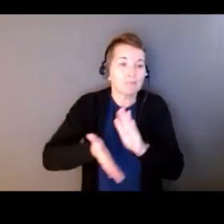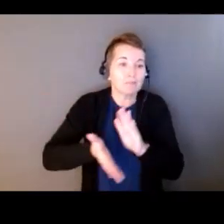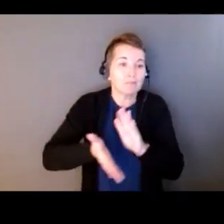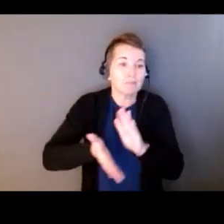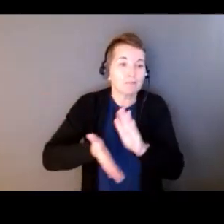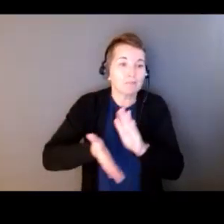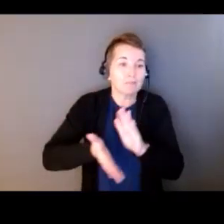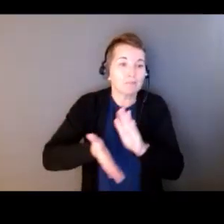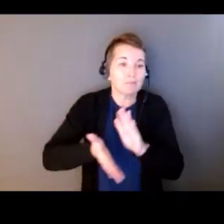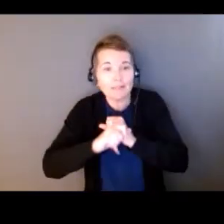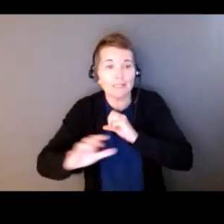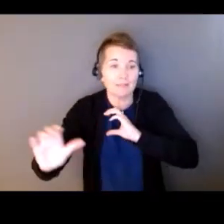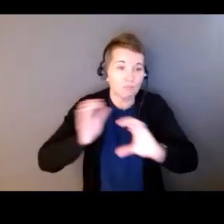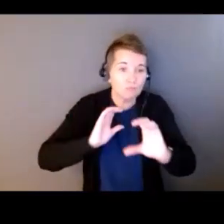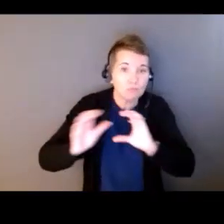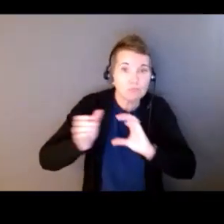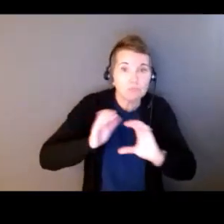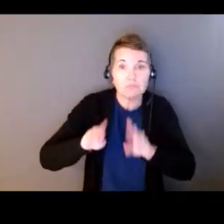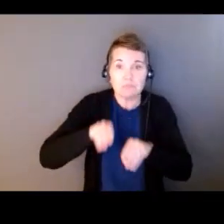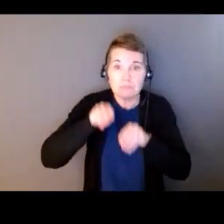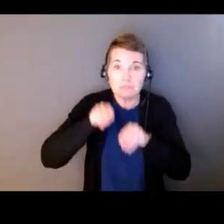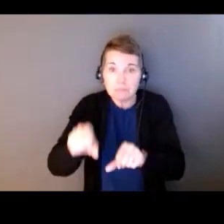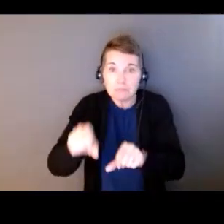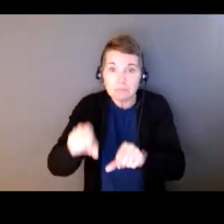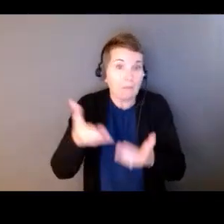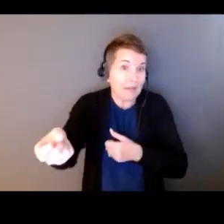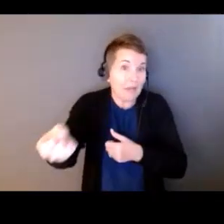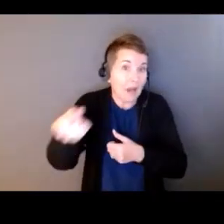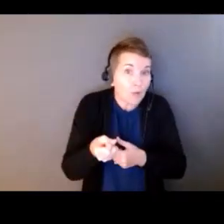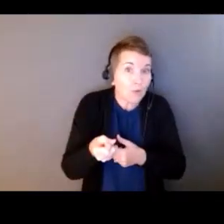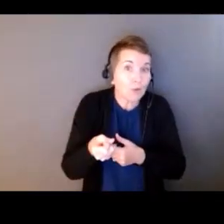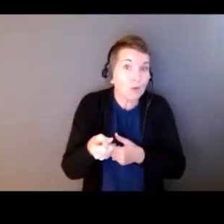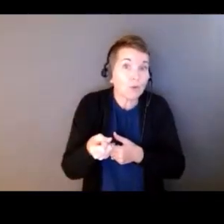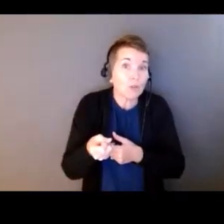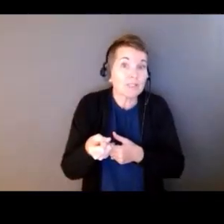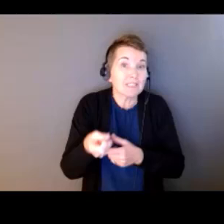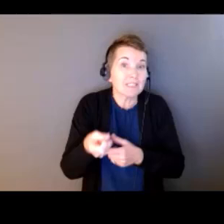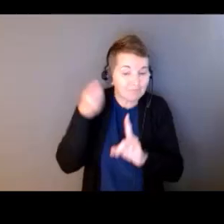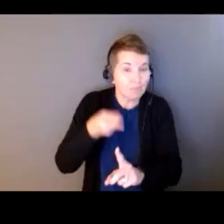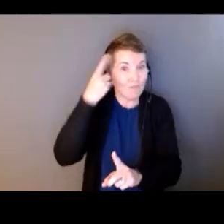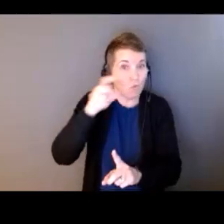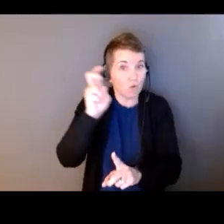They can be people that are hired for the specific purposes of the tour, and so on and so forth.